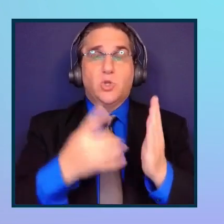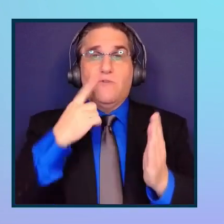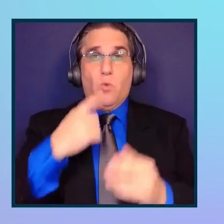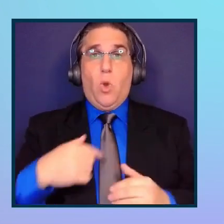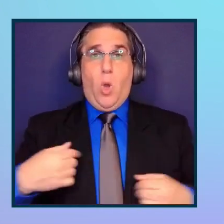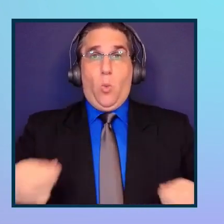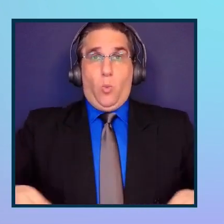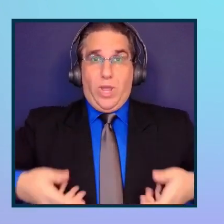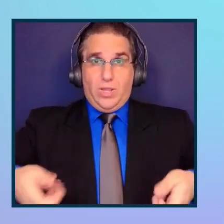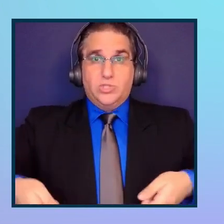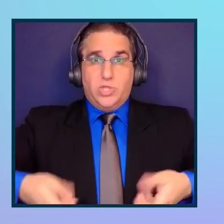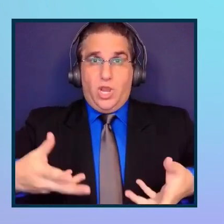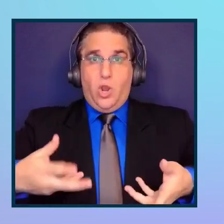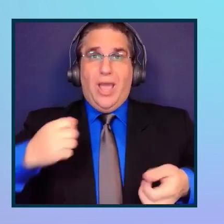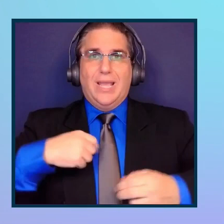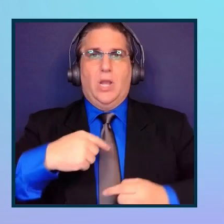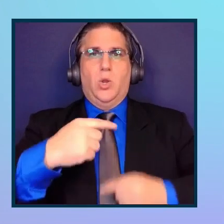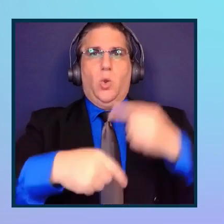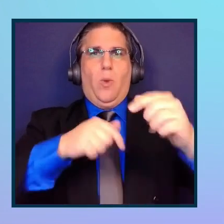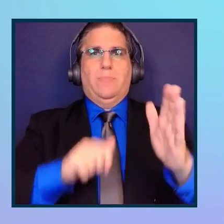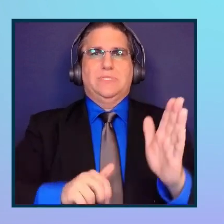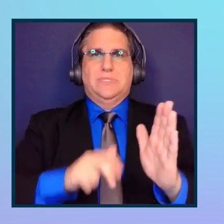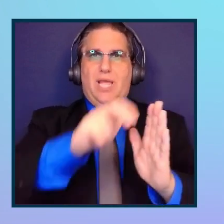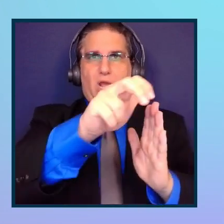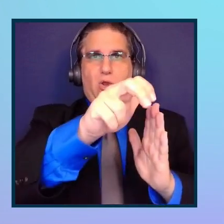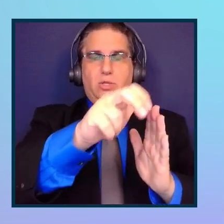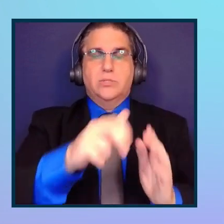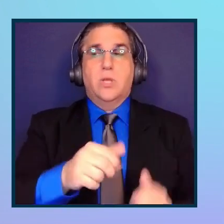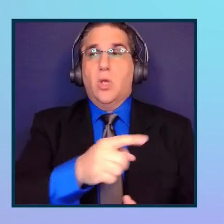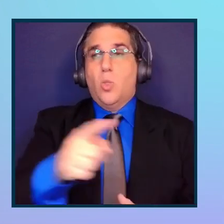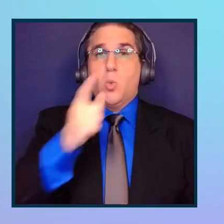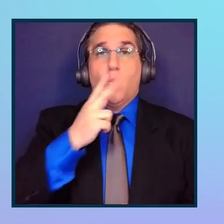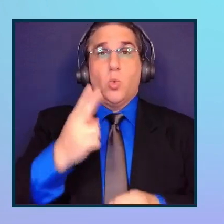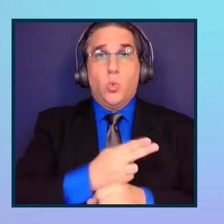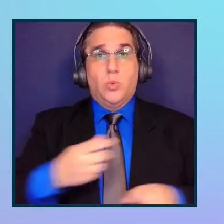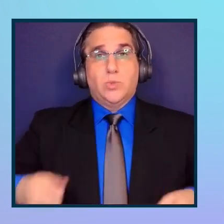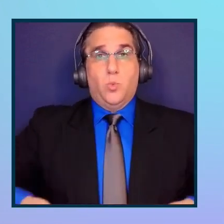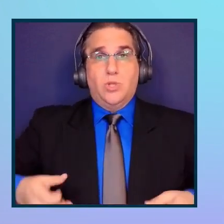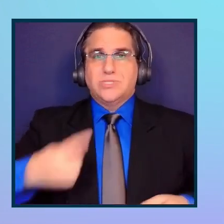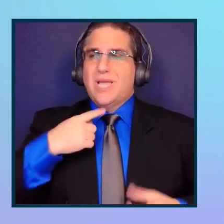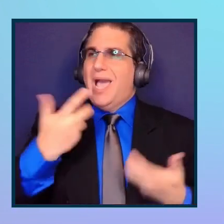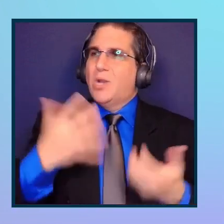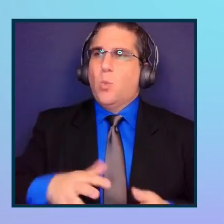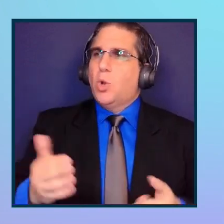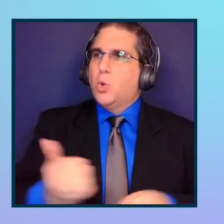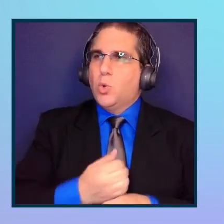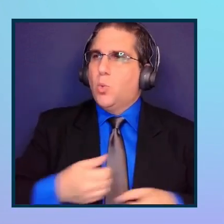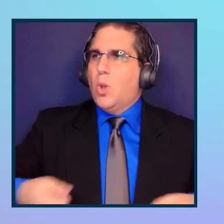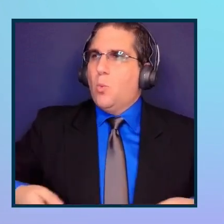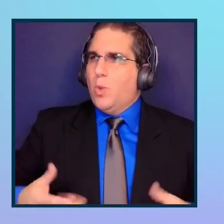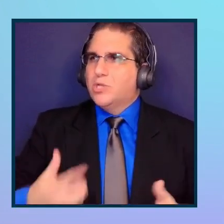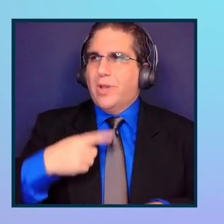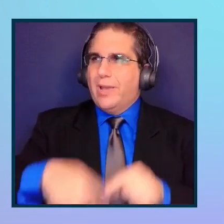we don't want this innovation that we can't afford, we want infrastructure. But when you actually start to look at the people